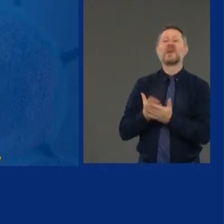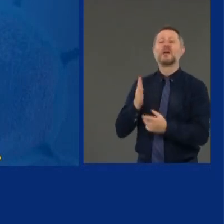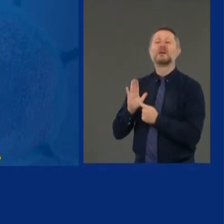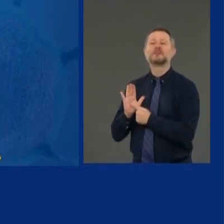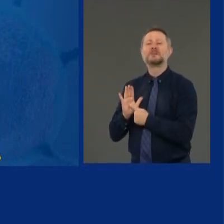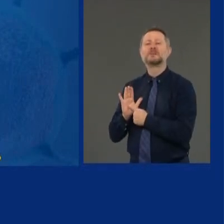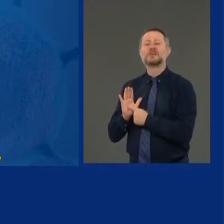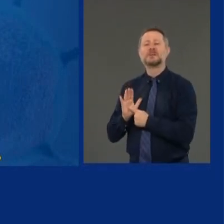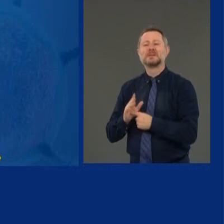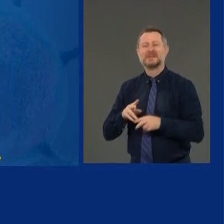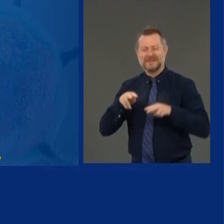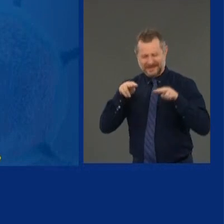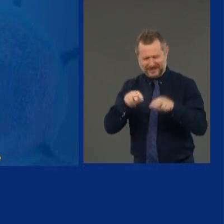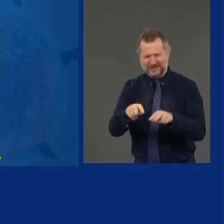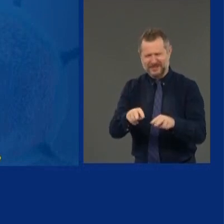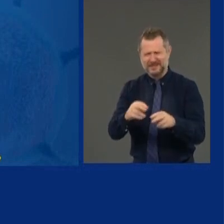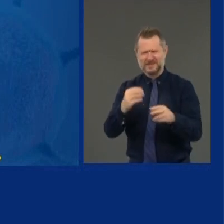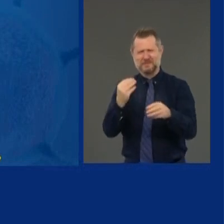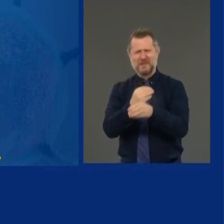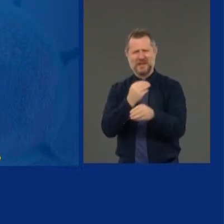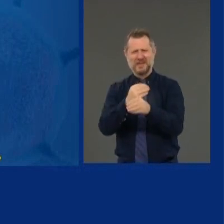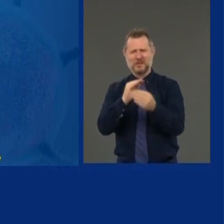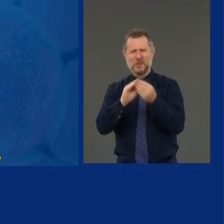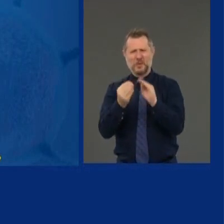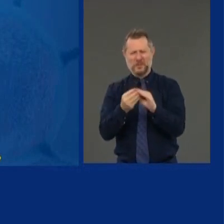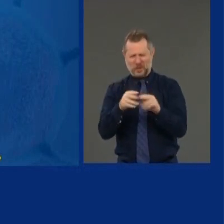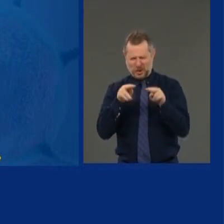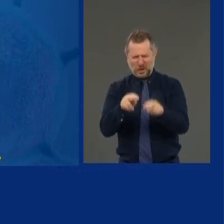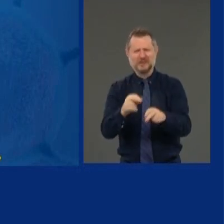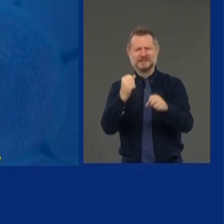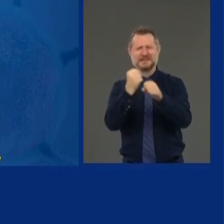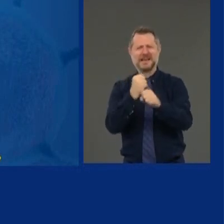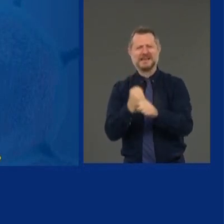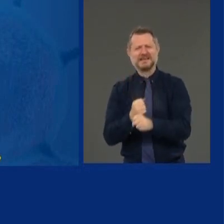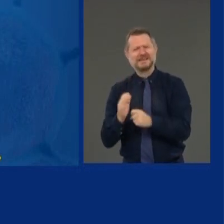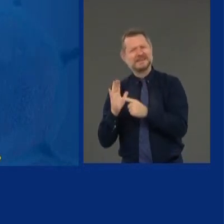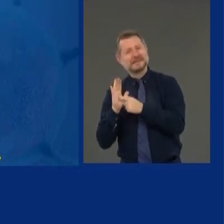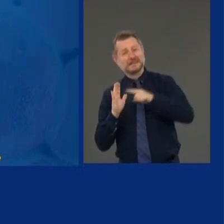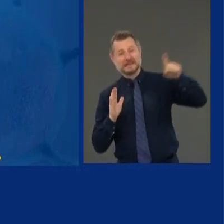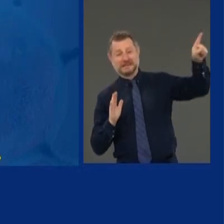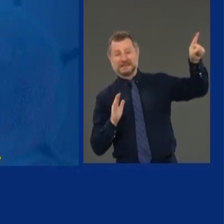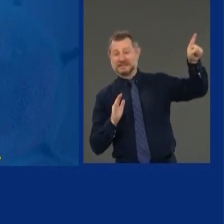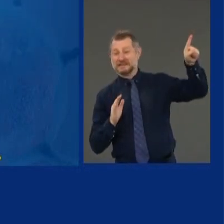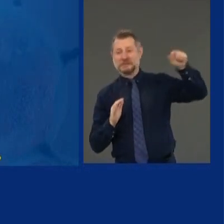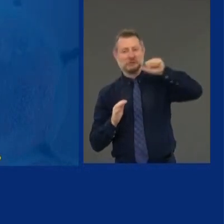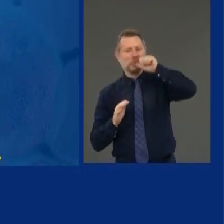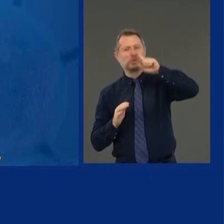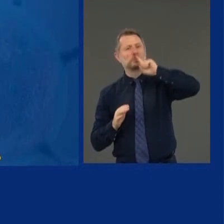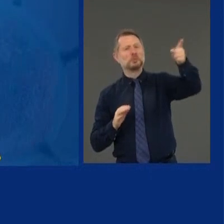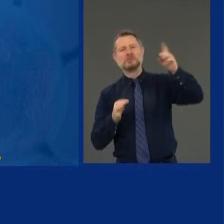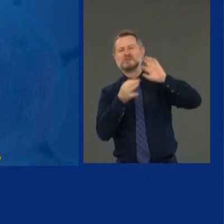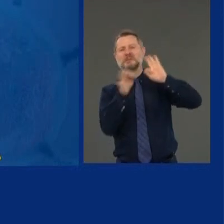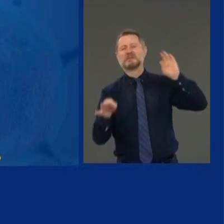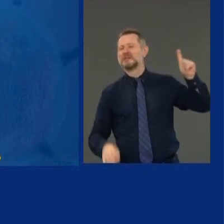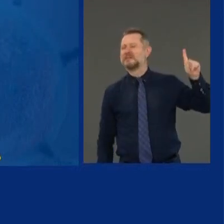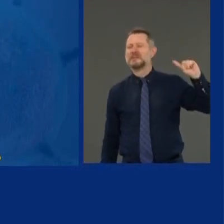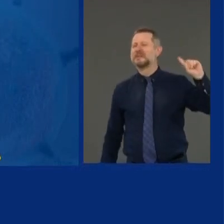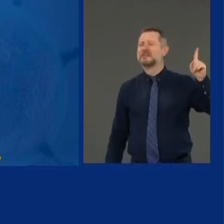AS A MART OF FACT, AS A MATTER OF MATHEMATICS, AS A MATTER OF